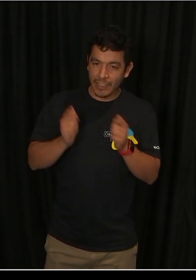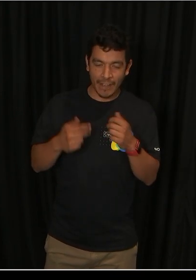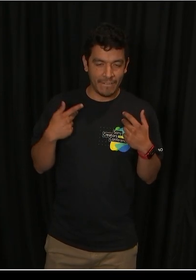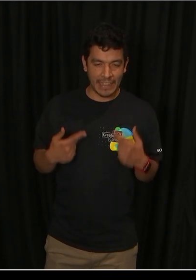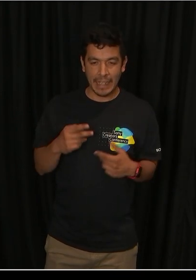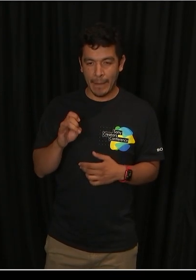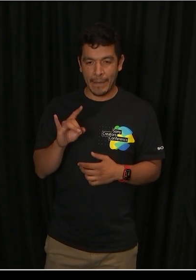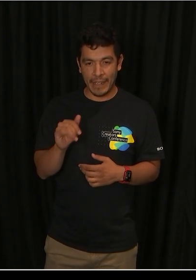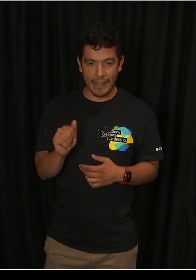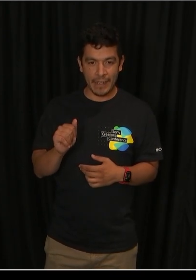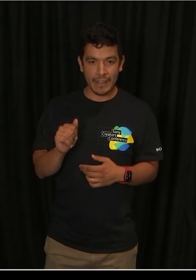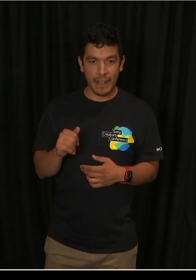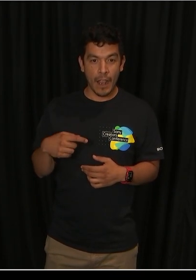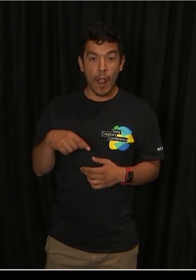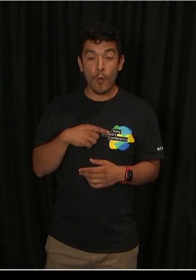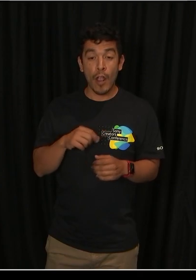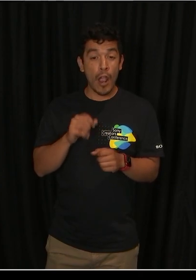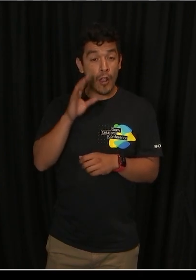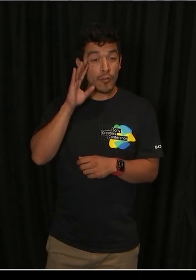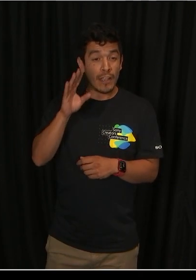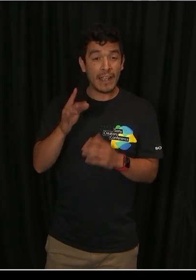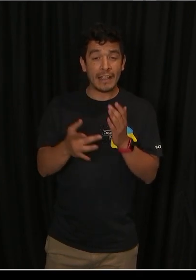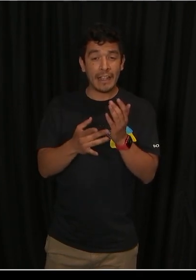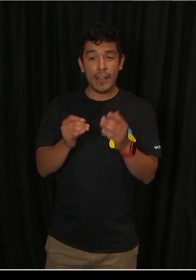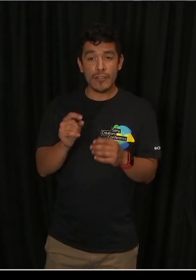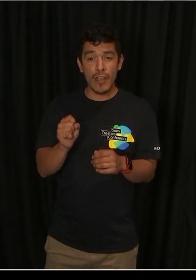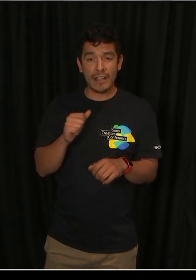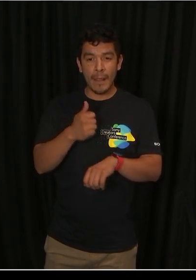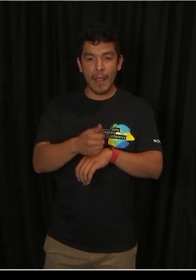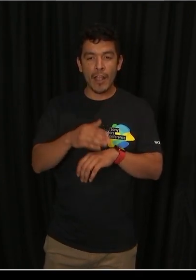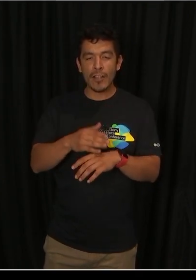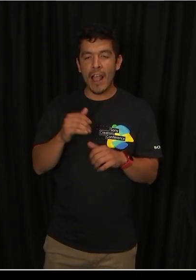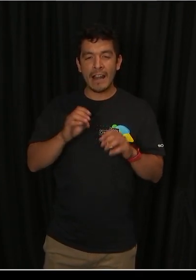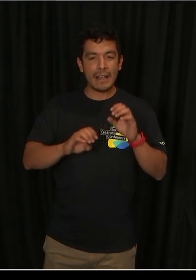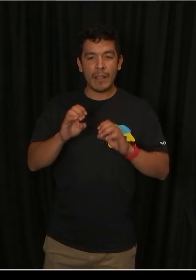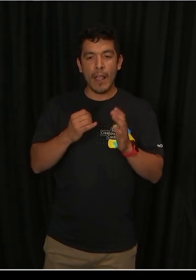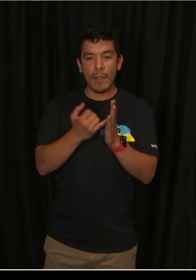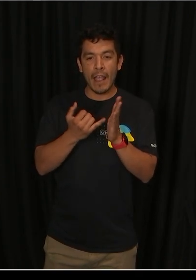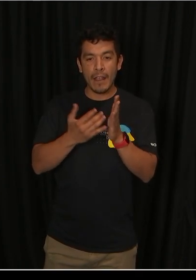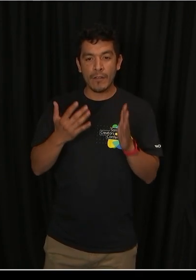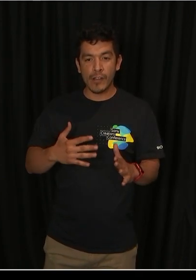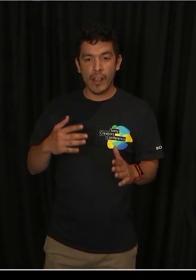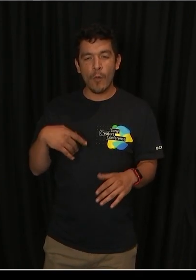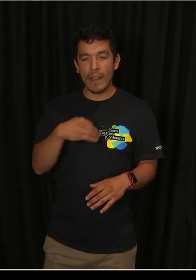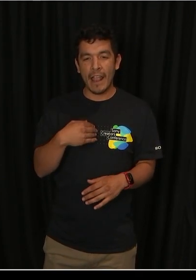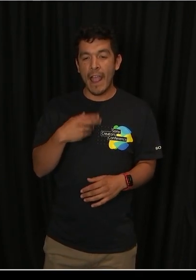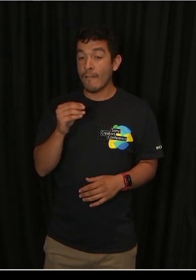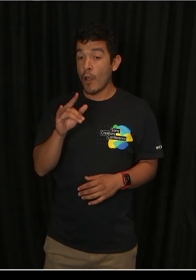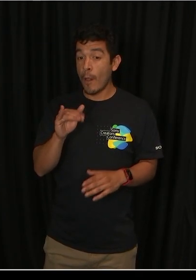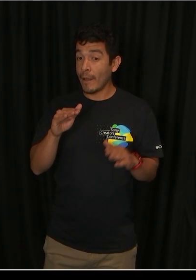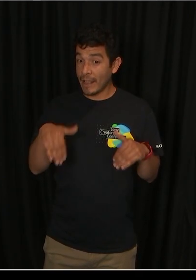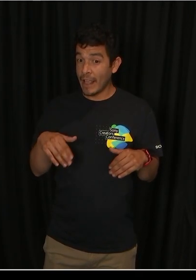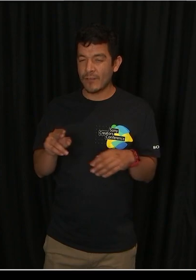During development, we created test shots like the one Alan showed you based on experimental animation. We didn't have Hobie yet, so we used Miles for this one.